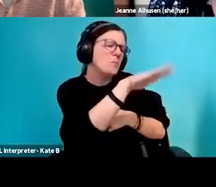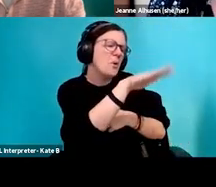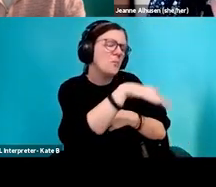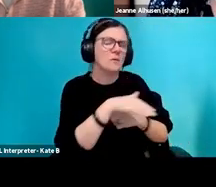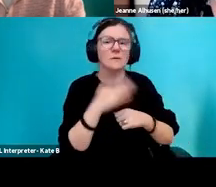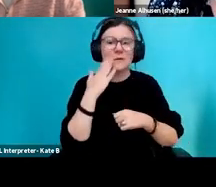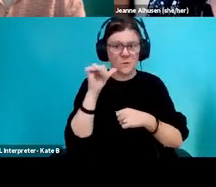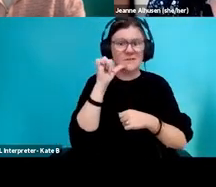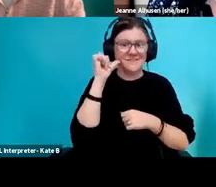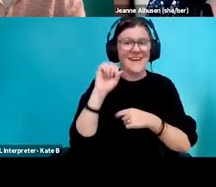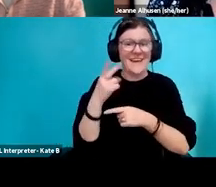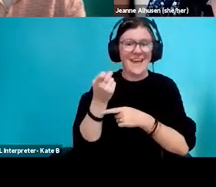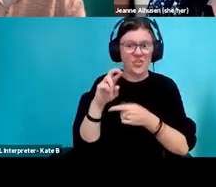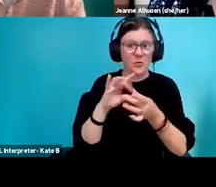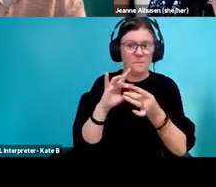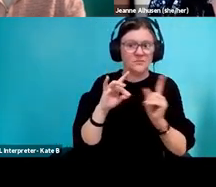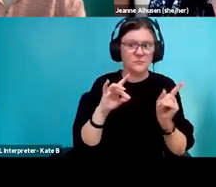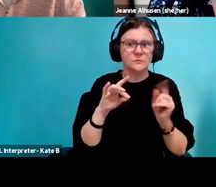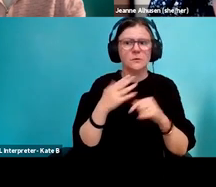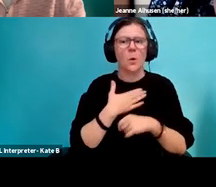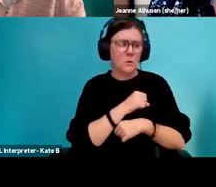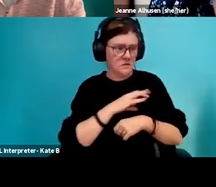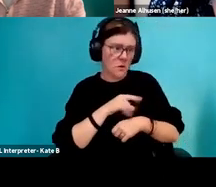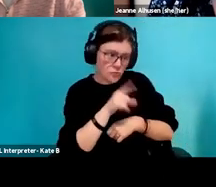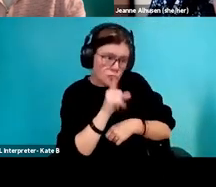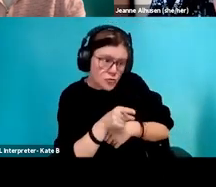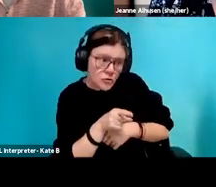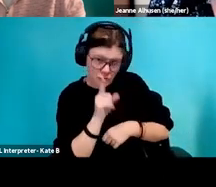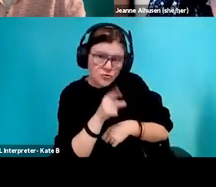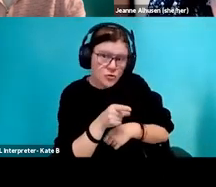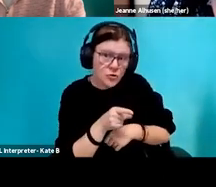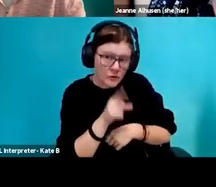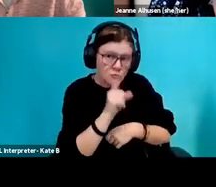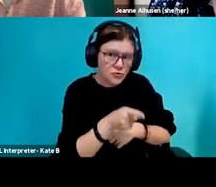this yesterday. With staff saying, "Are you sure you can do this?" Before she realized